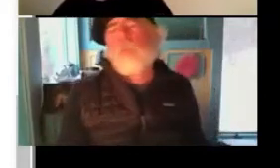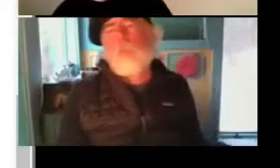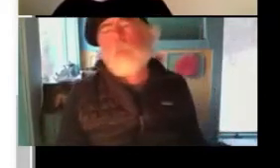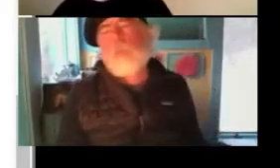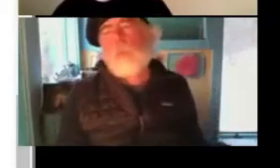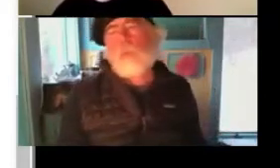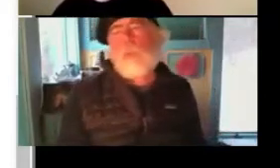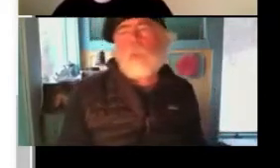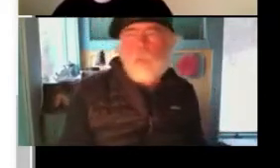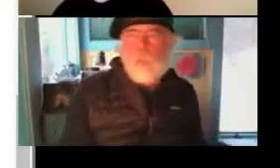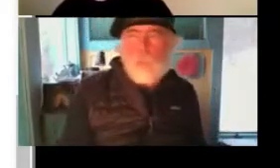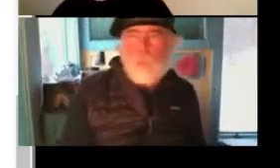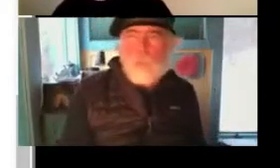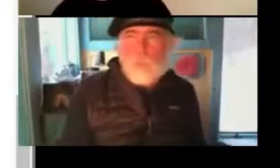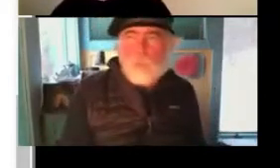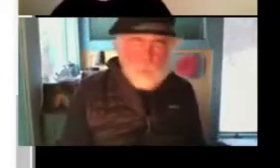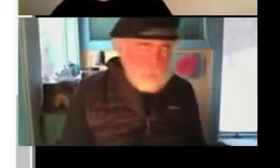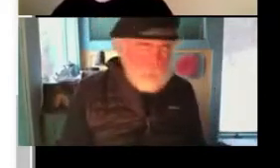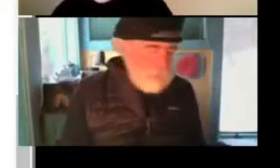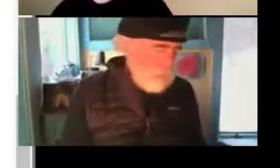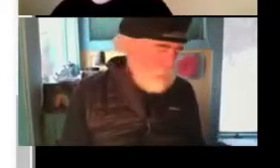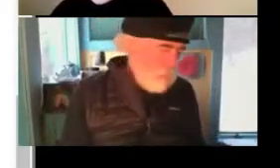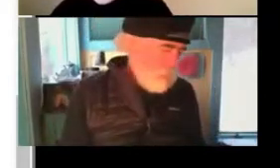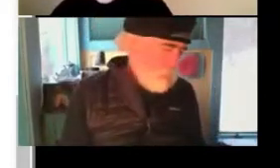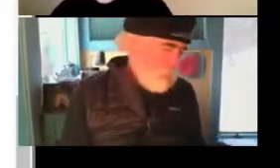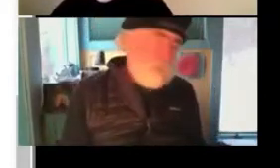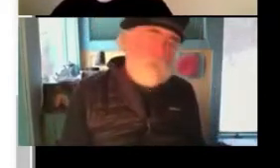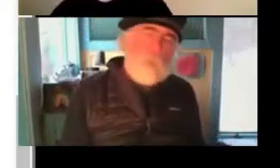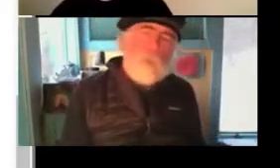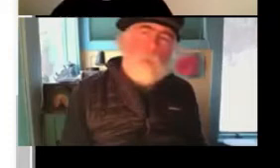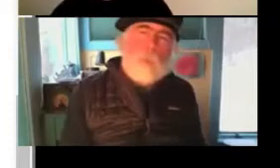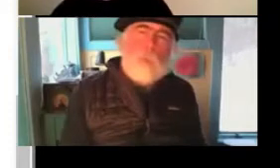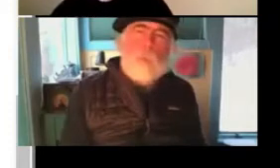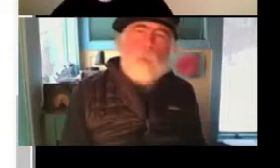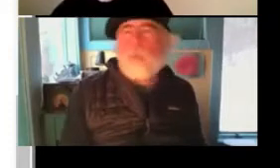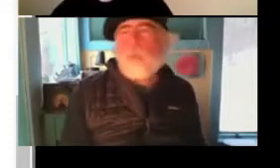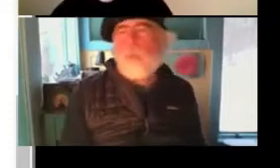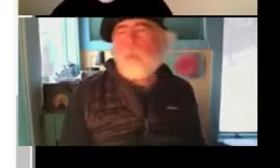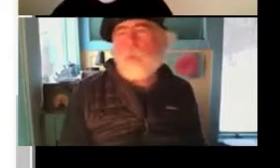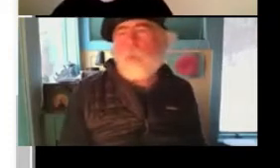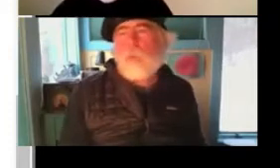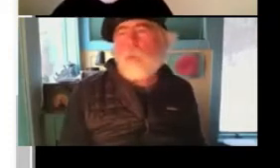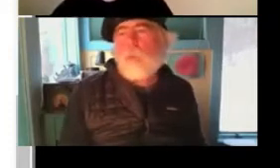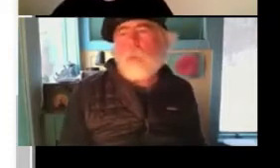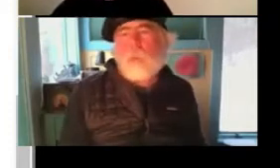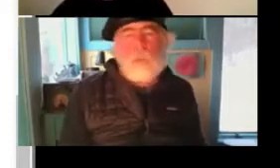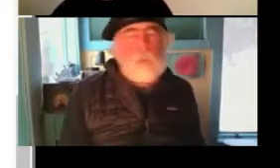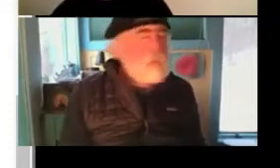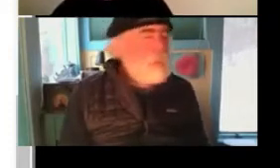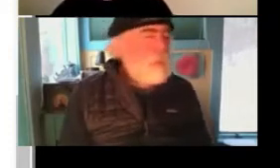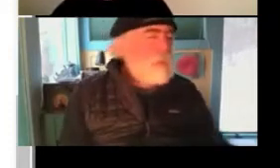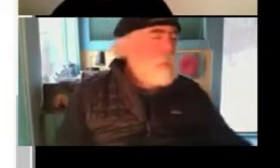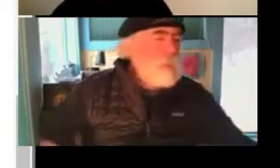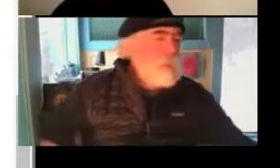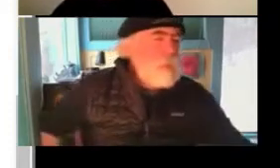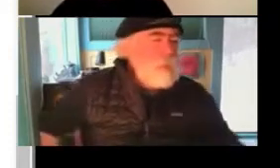for each and what you consider your rate of pay. You don't need to have that specific information in there.